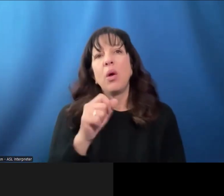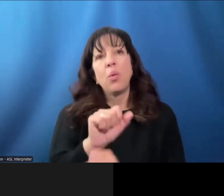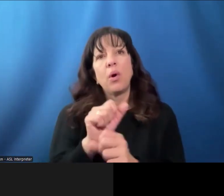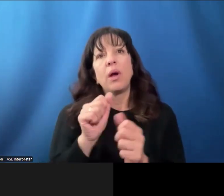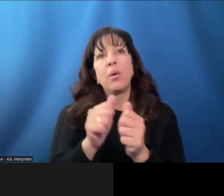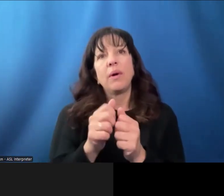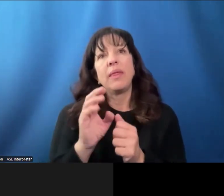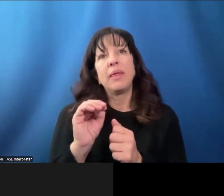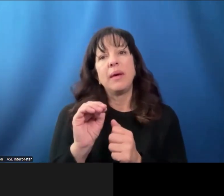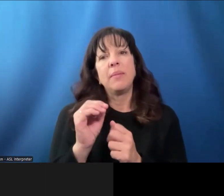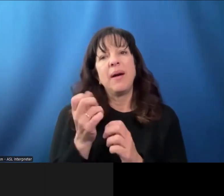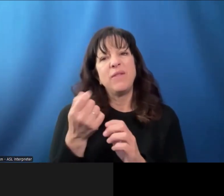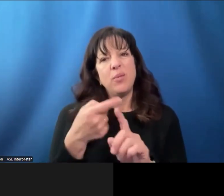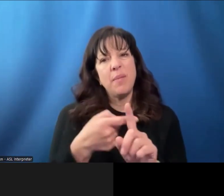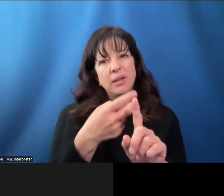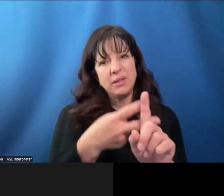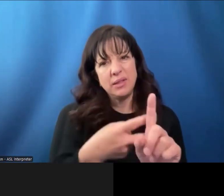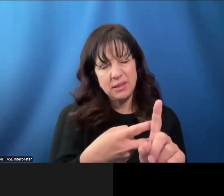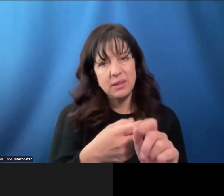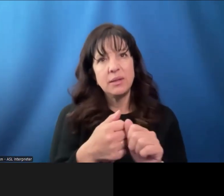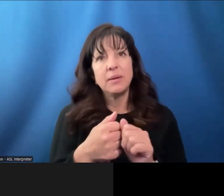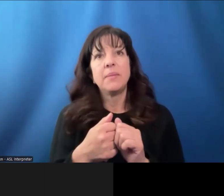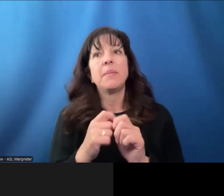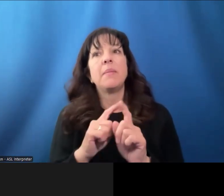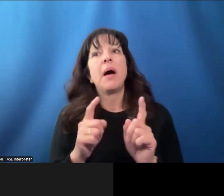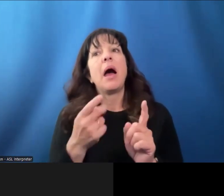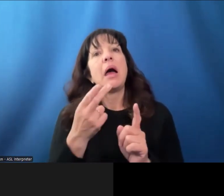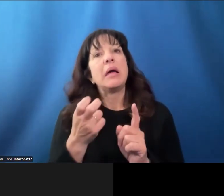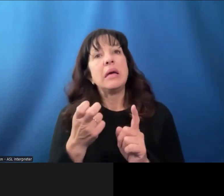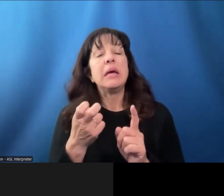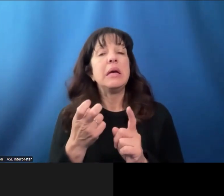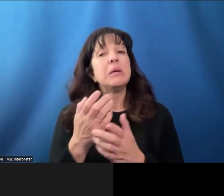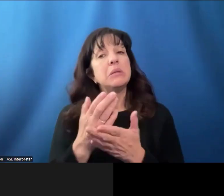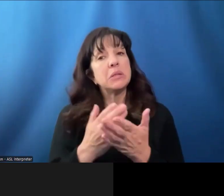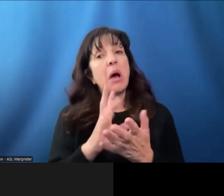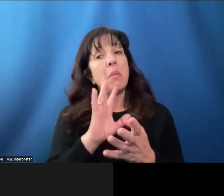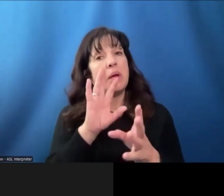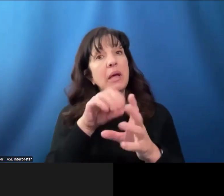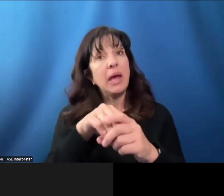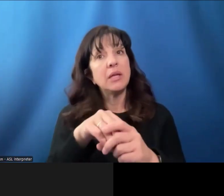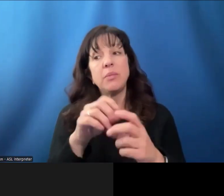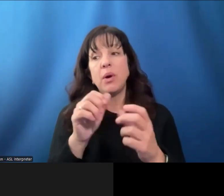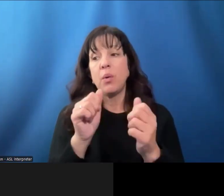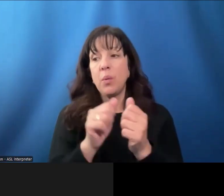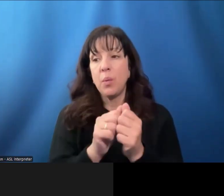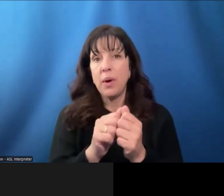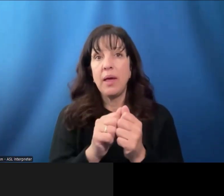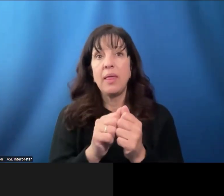couple of months, but he does some engagement with songs.